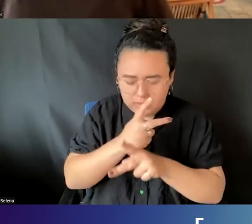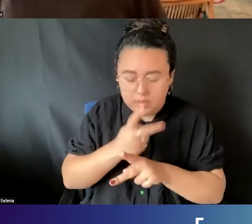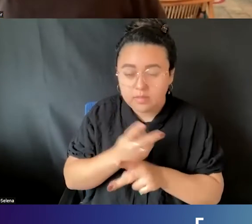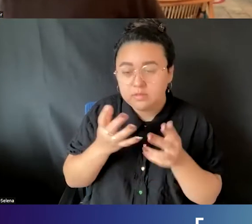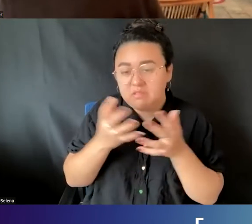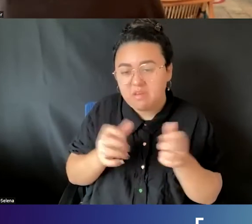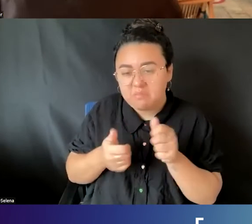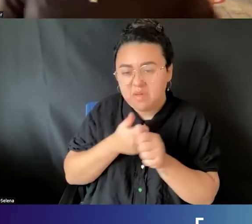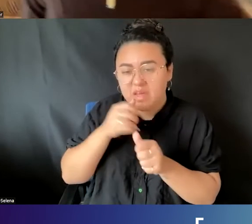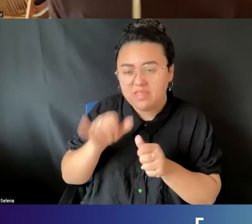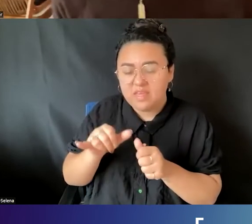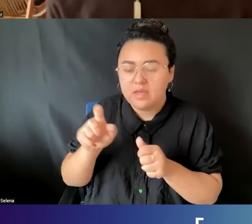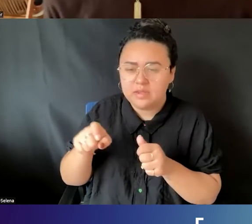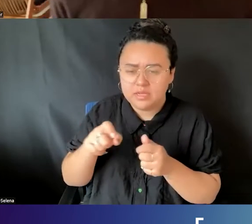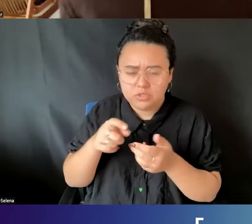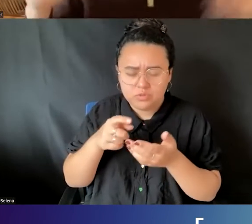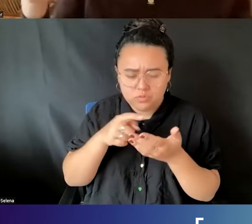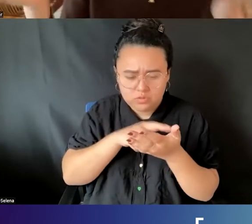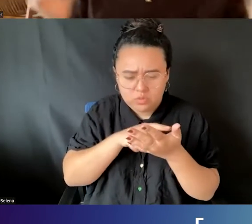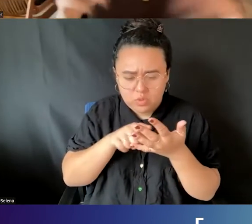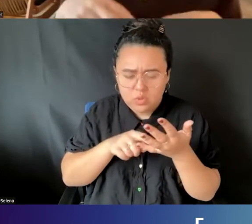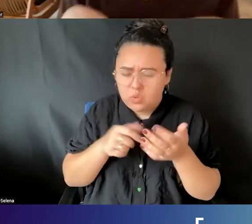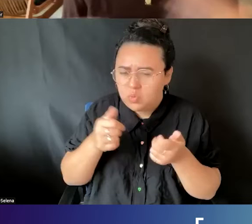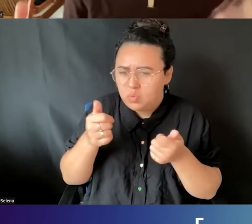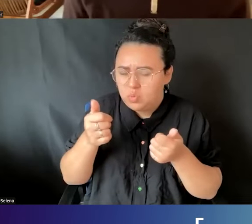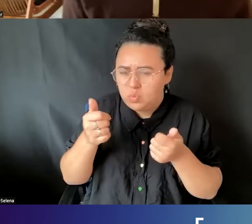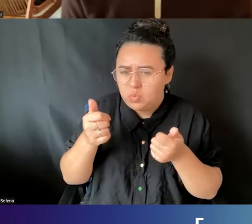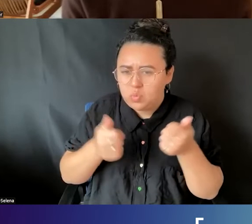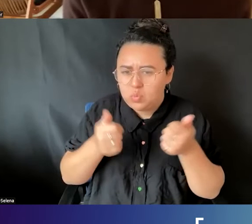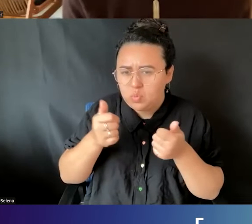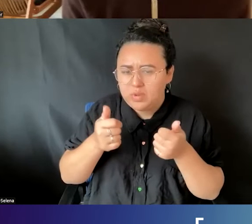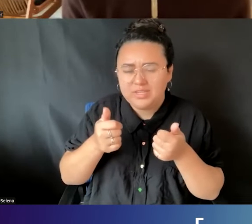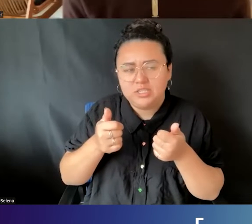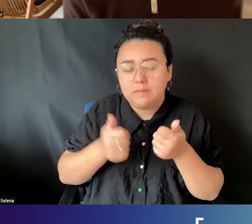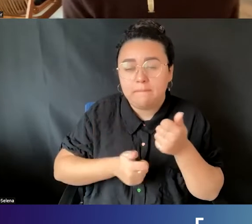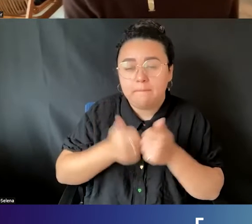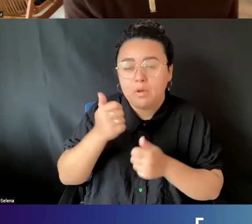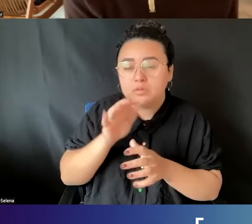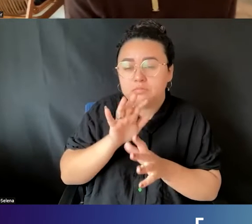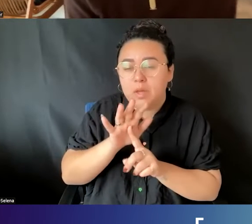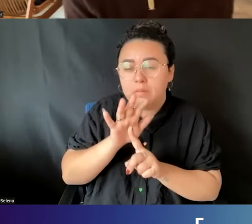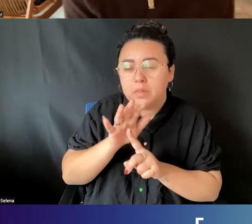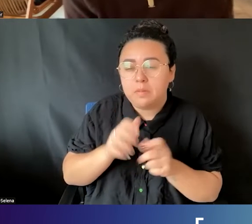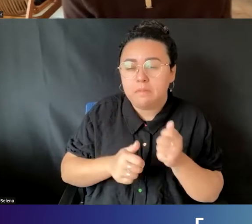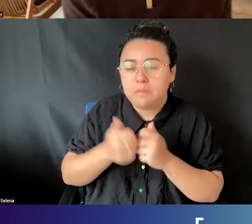of ticking the boxes of what's, you know, what's buzzy and commercial. I don't think that this film fits that.